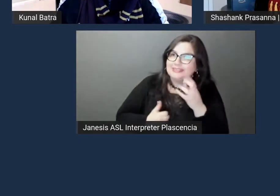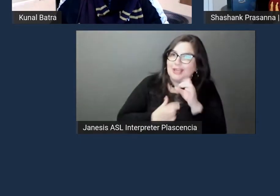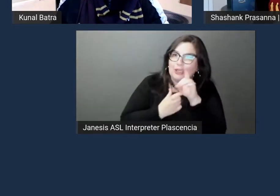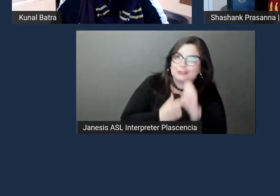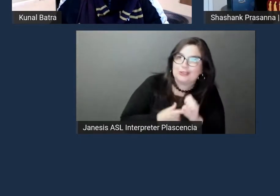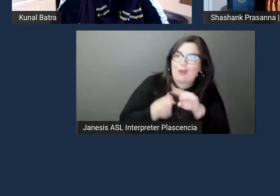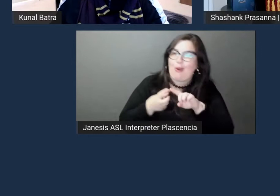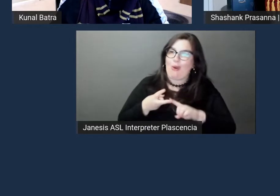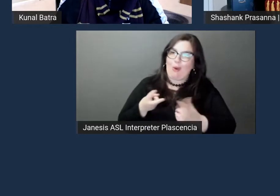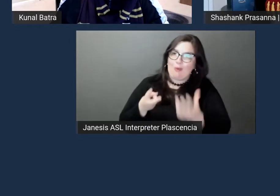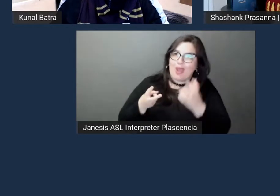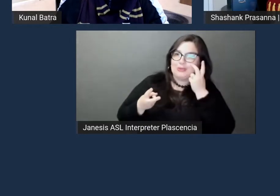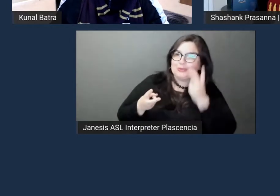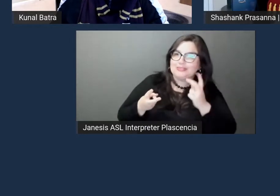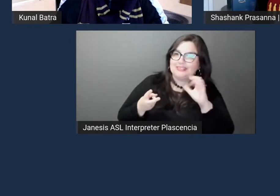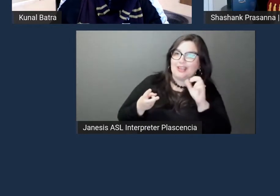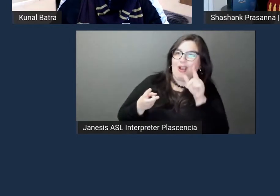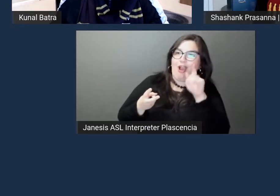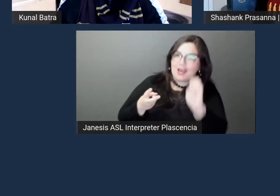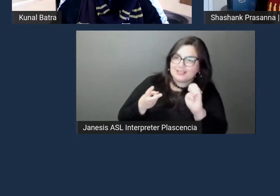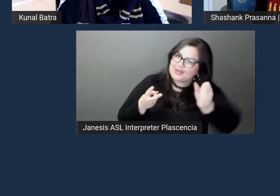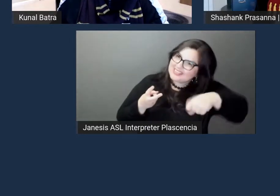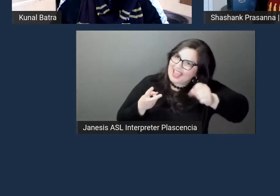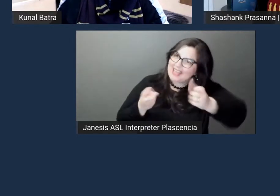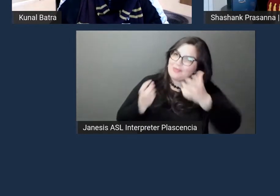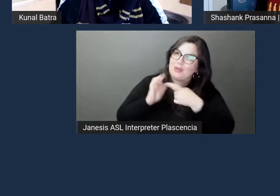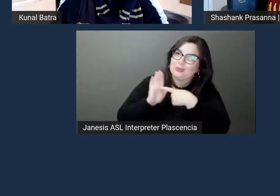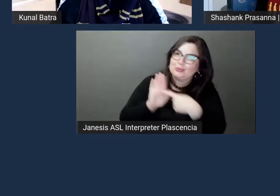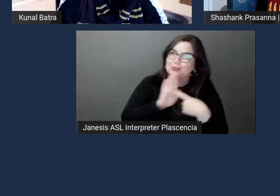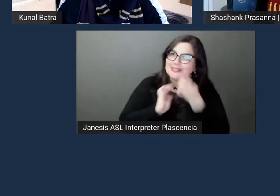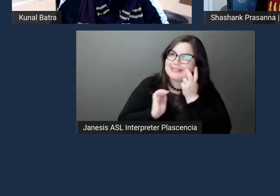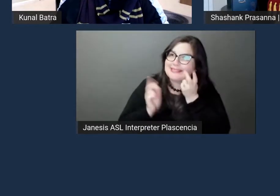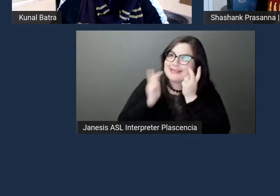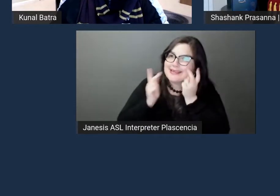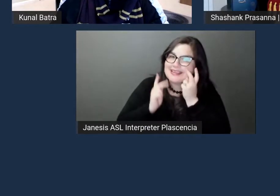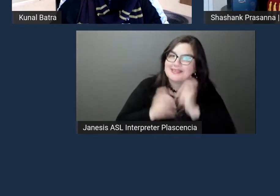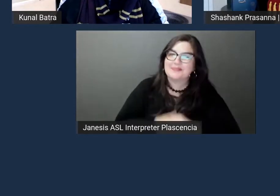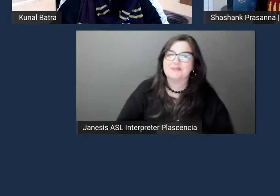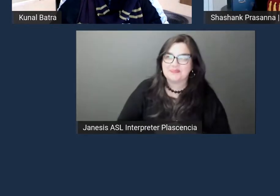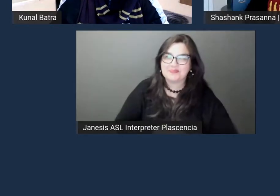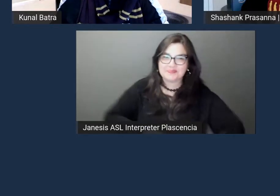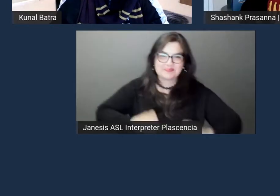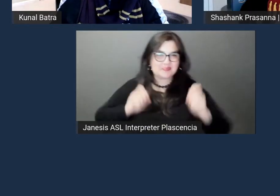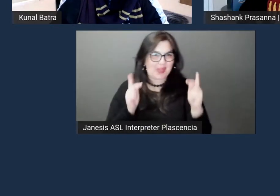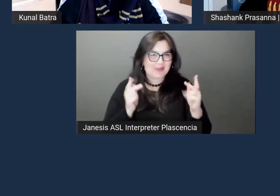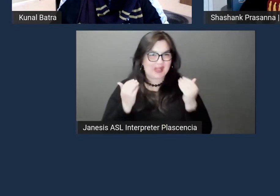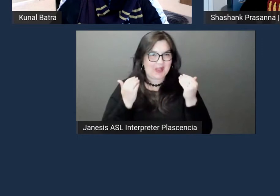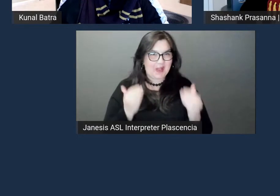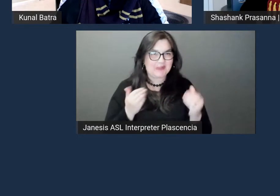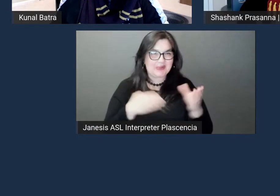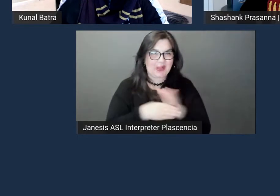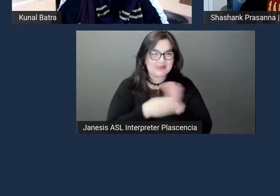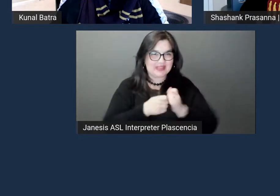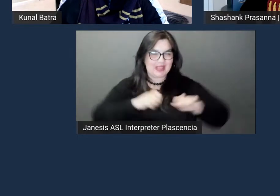We want to see demos. Right. Okay. So let me share my screen and I'll just guide you through the experience.